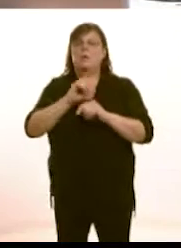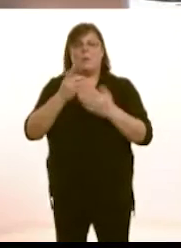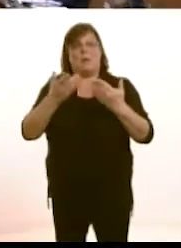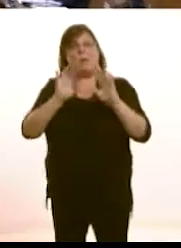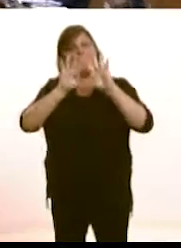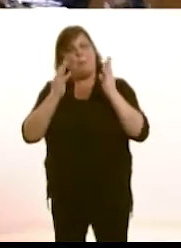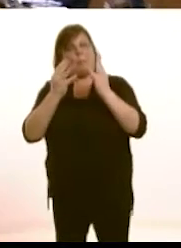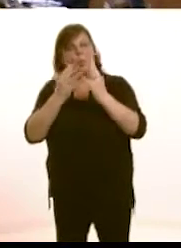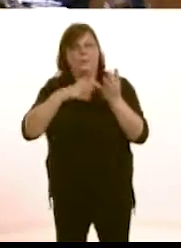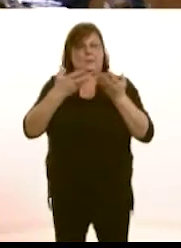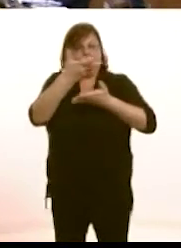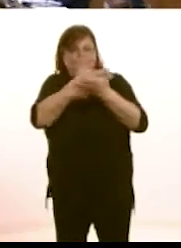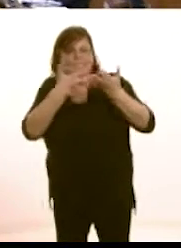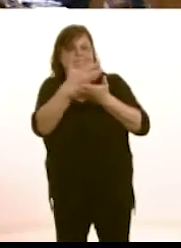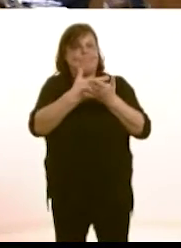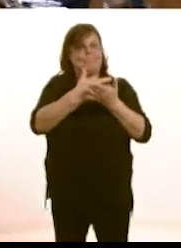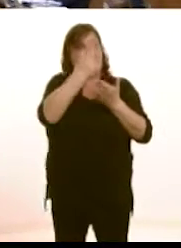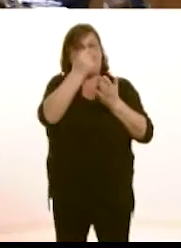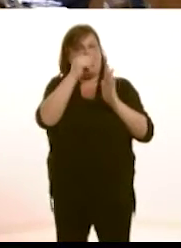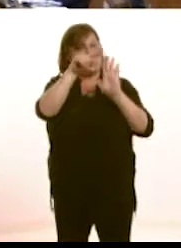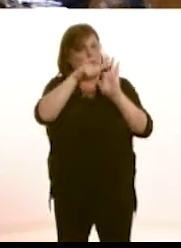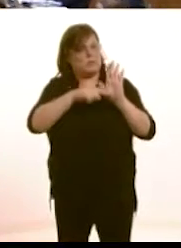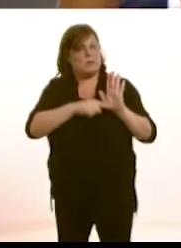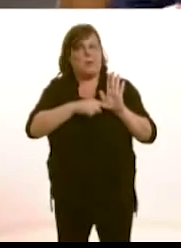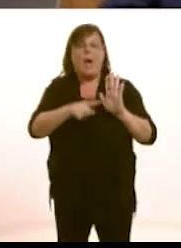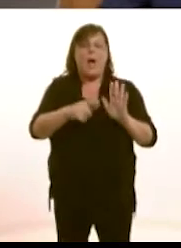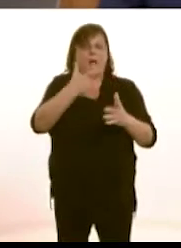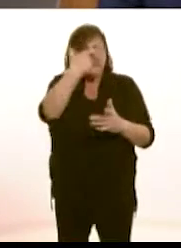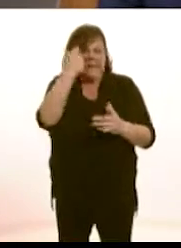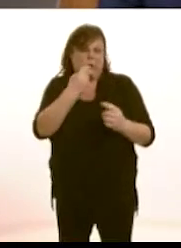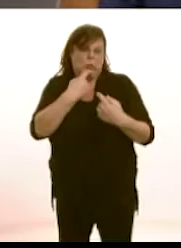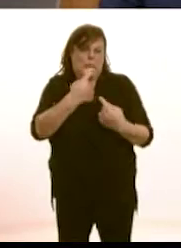So, the board will have to consider these issues very carefully. I understand the point sheís making, and her colleague has made exactly the same points